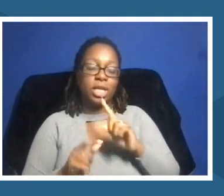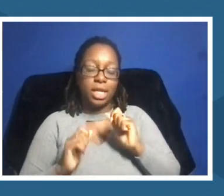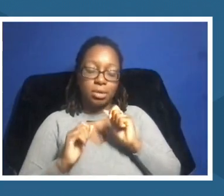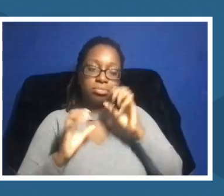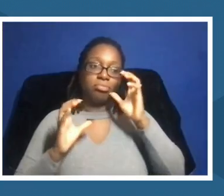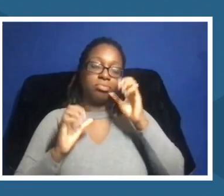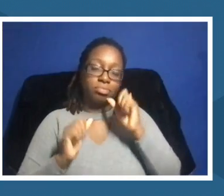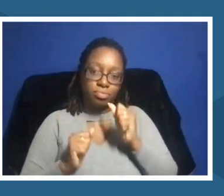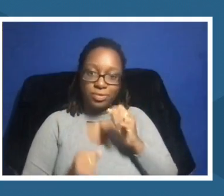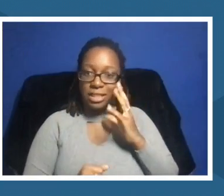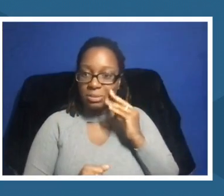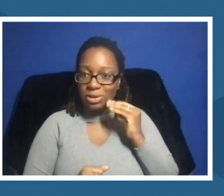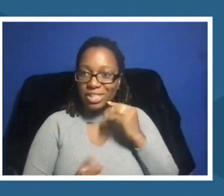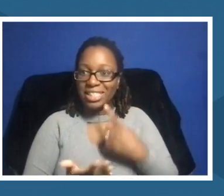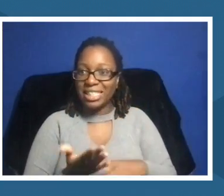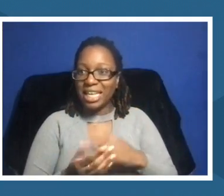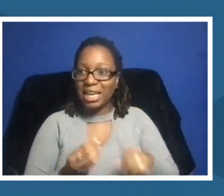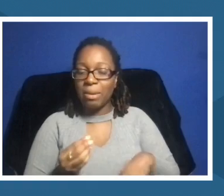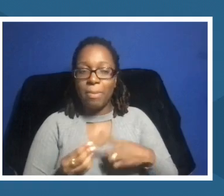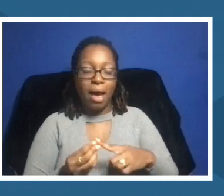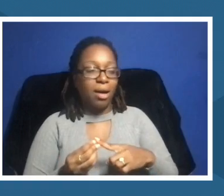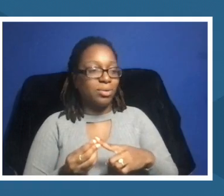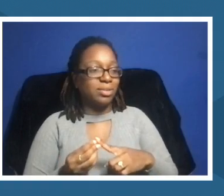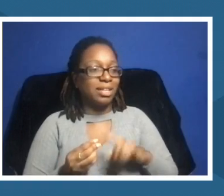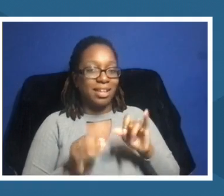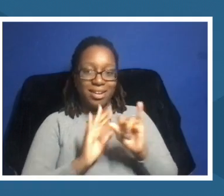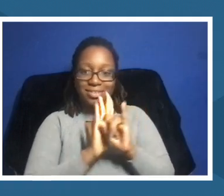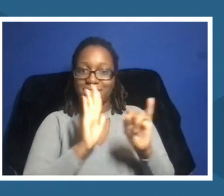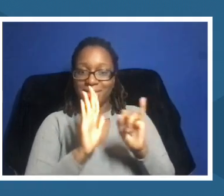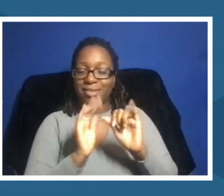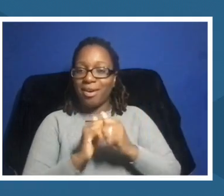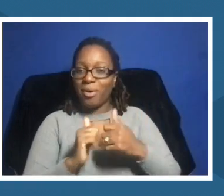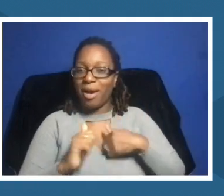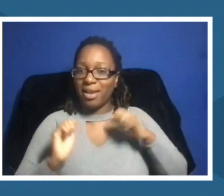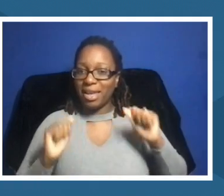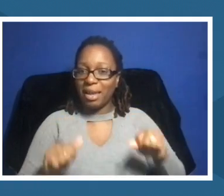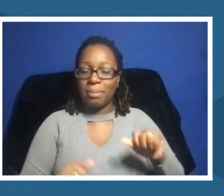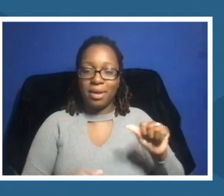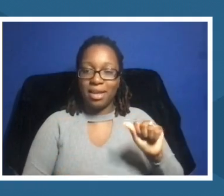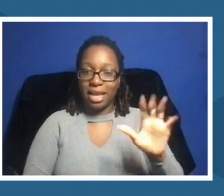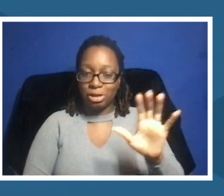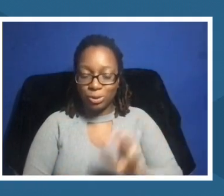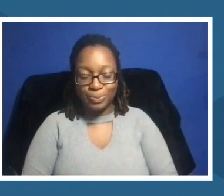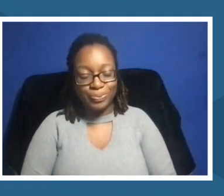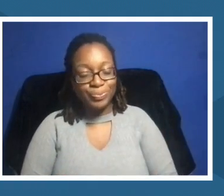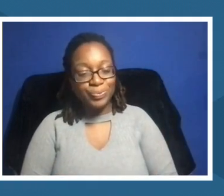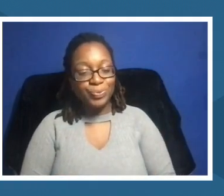of identity and being asian you know um